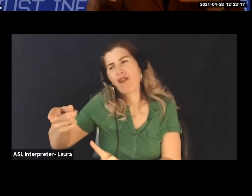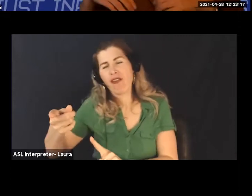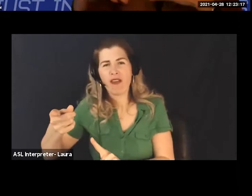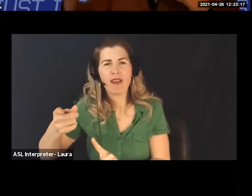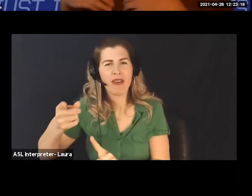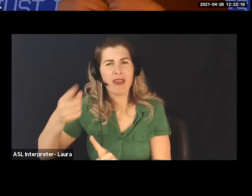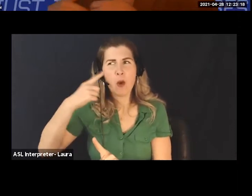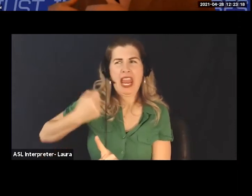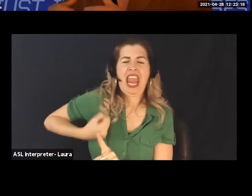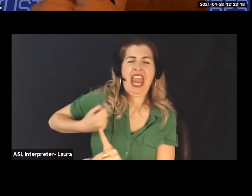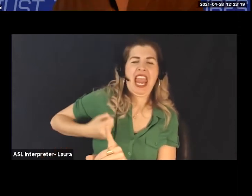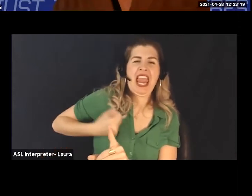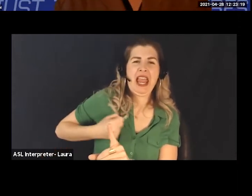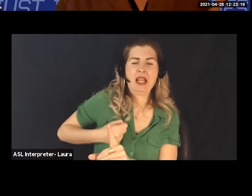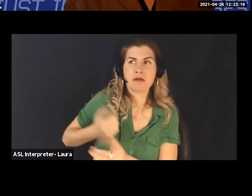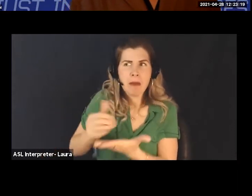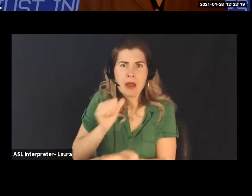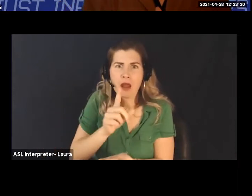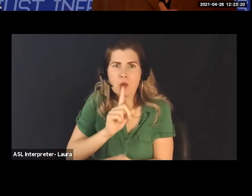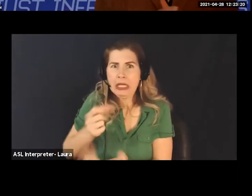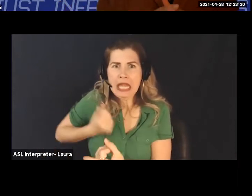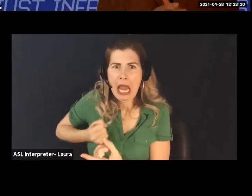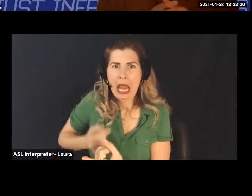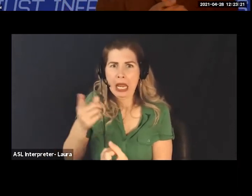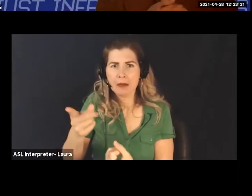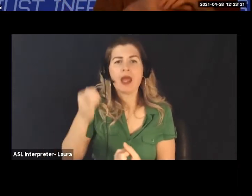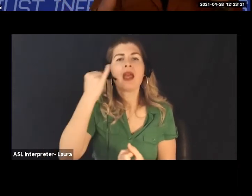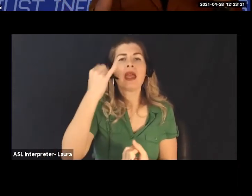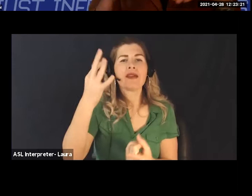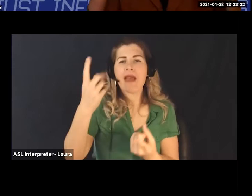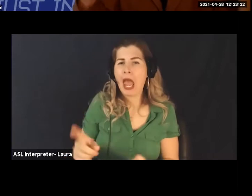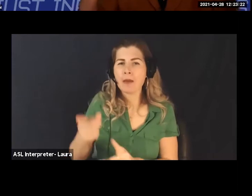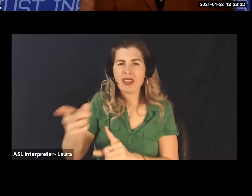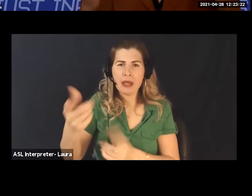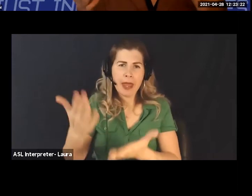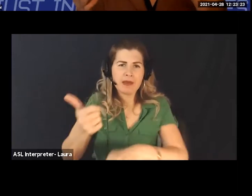They go if they are brought in and charged with a crime, they can get what's called a gang enhancement,